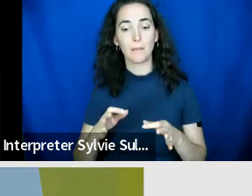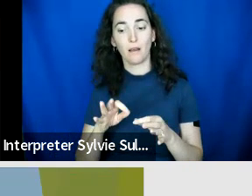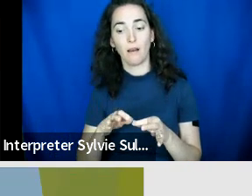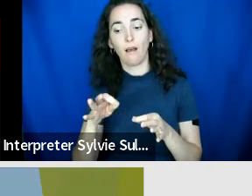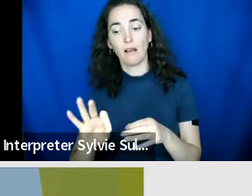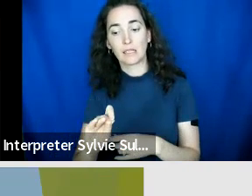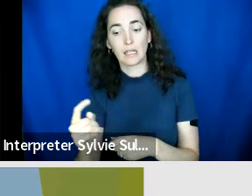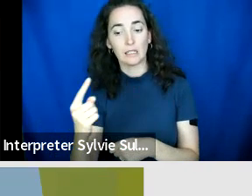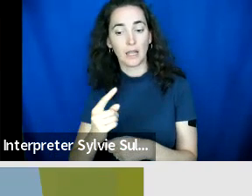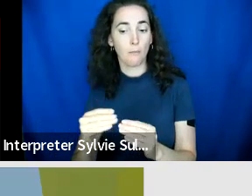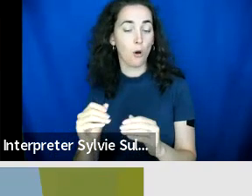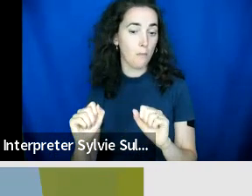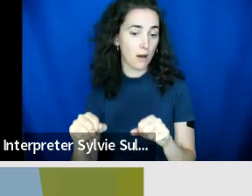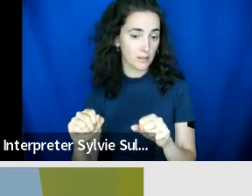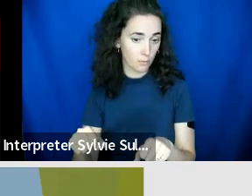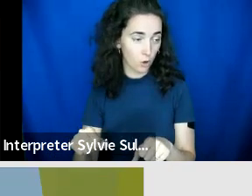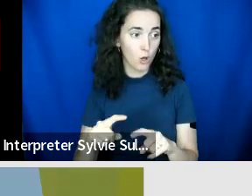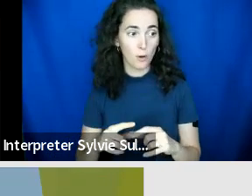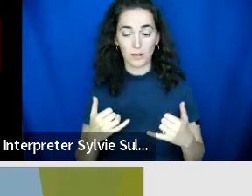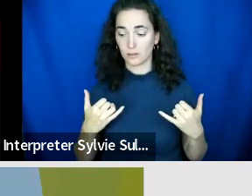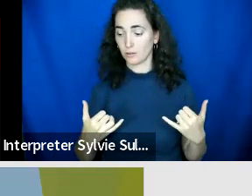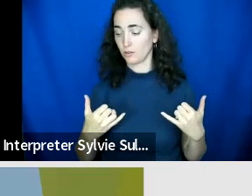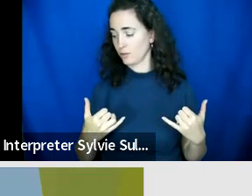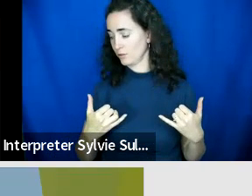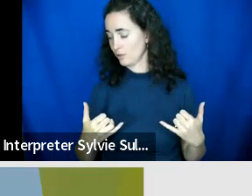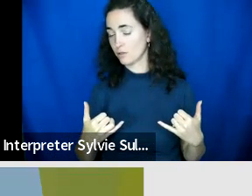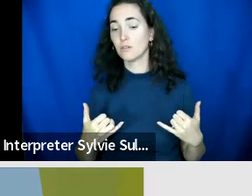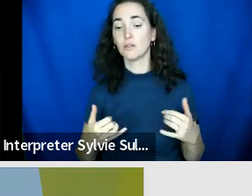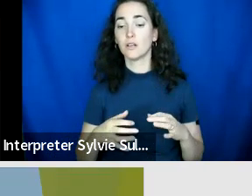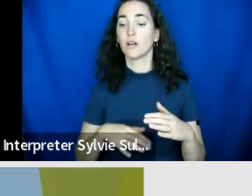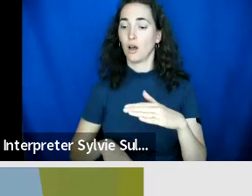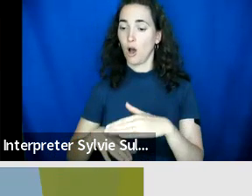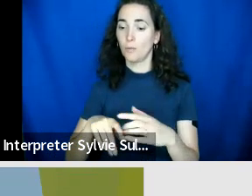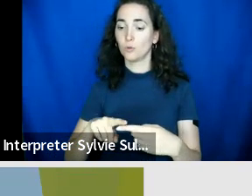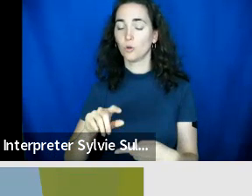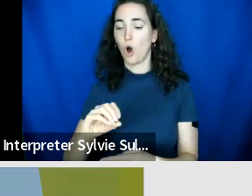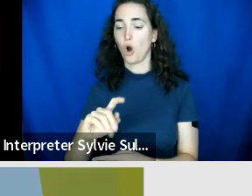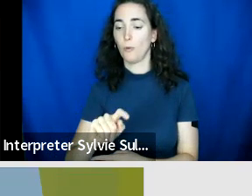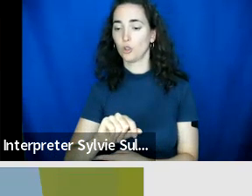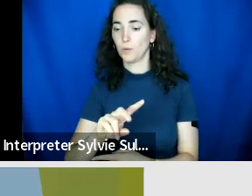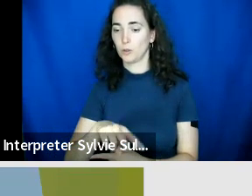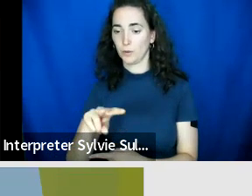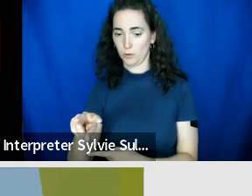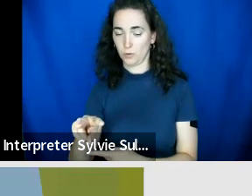Another 90 days, but as of right now, the extension is through October of 2,022.